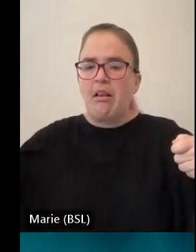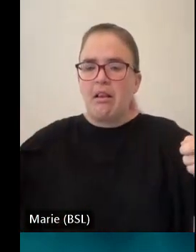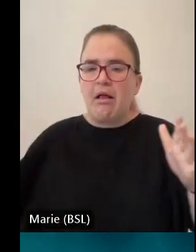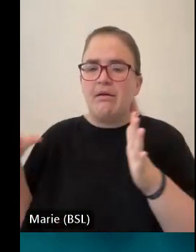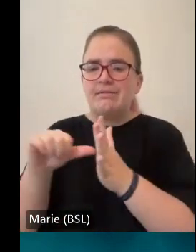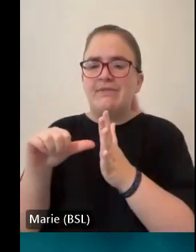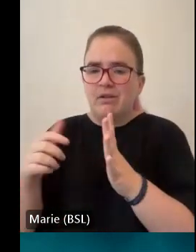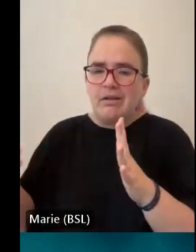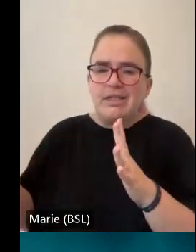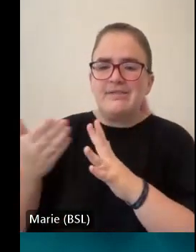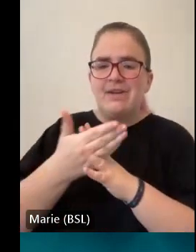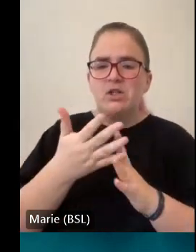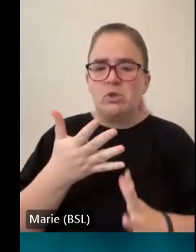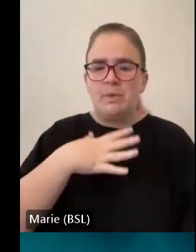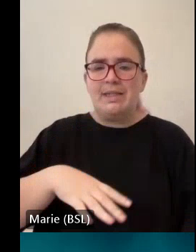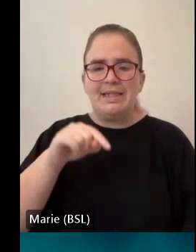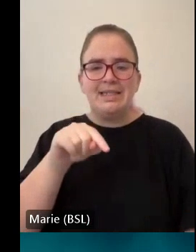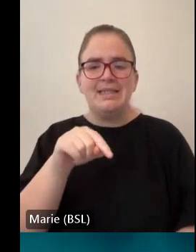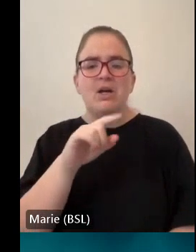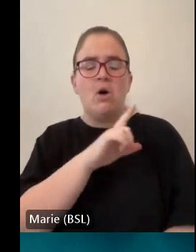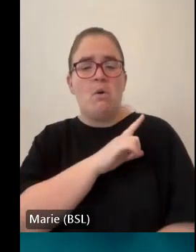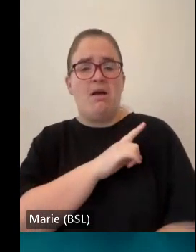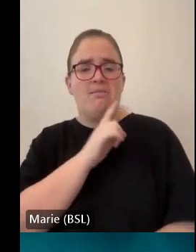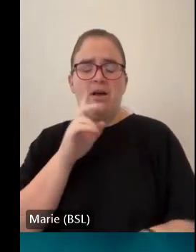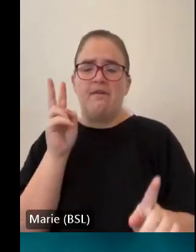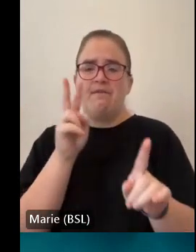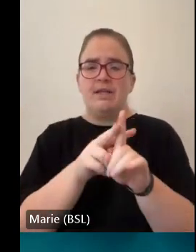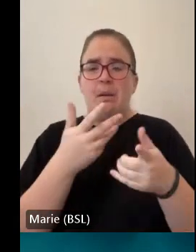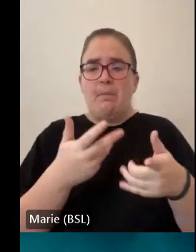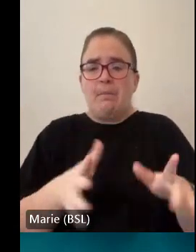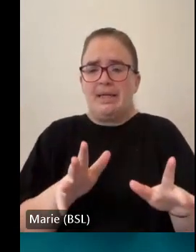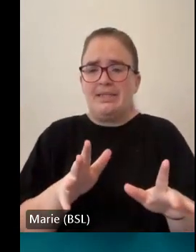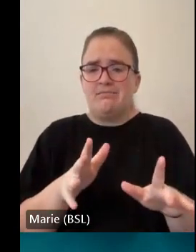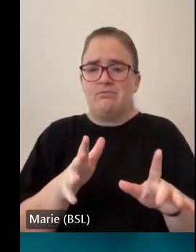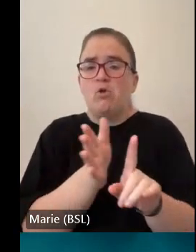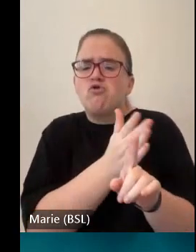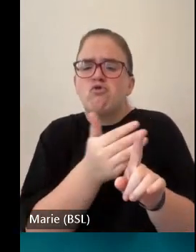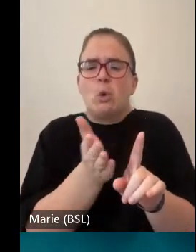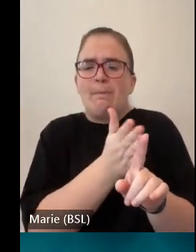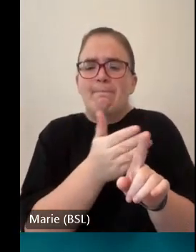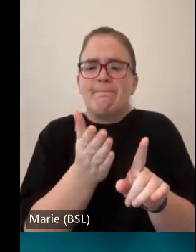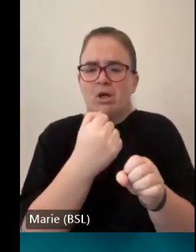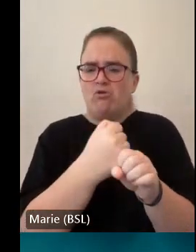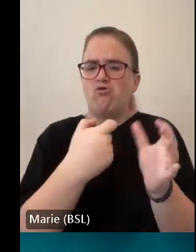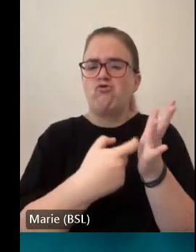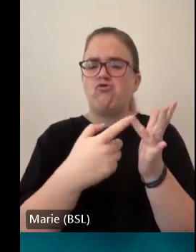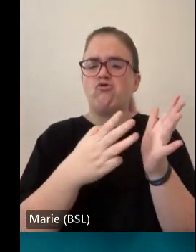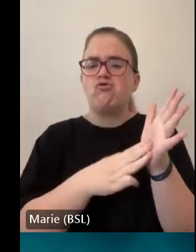Intervention that's required with with victims that have been because they've been groomed, they've been groomed over a